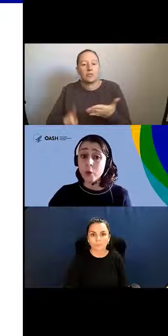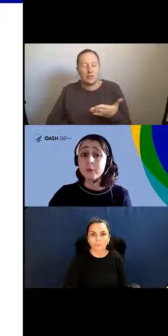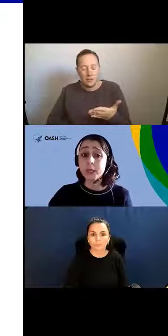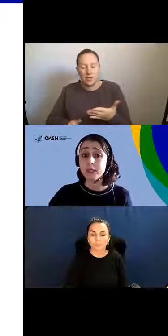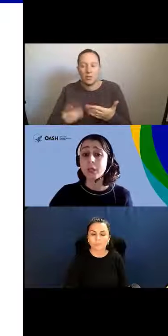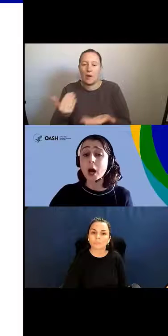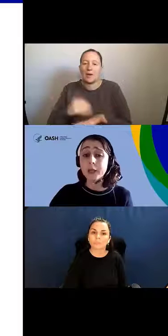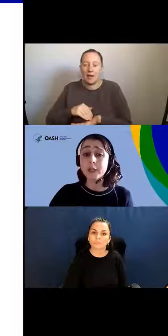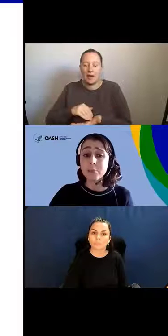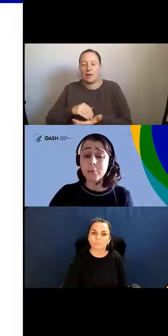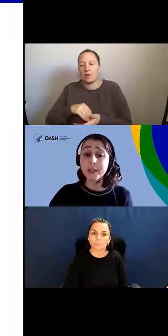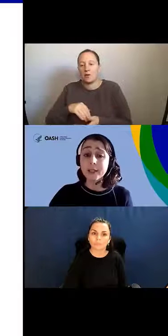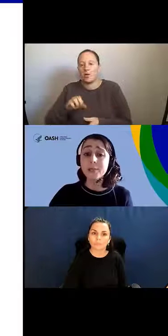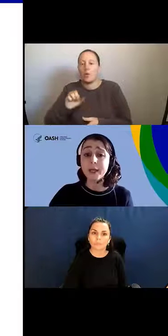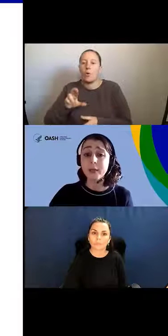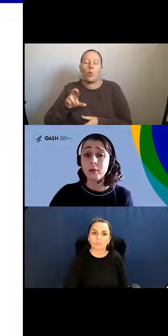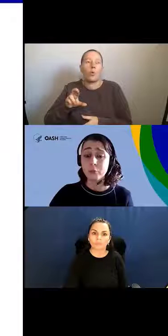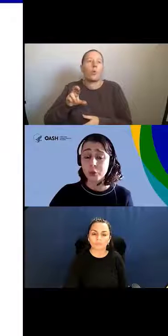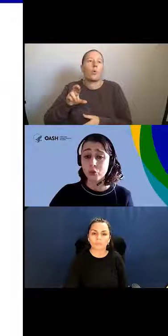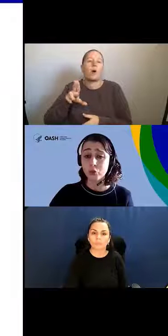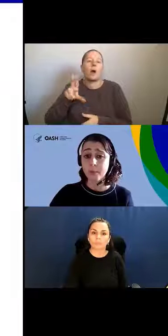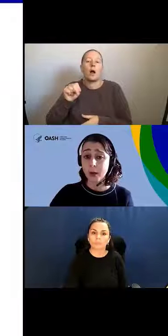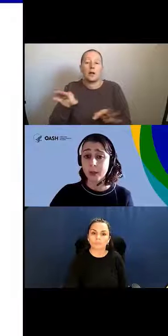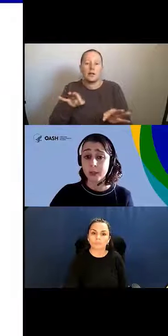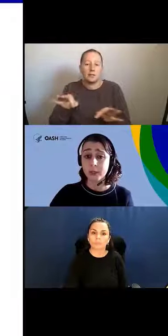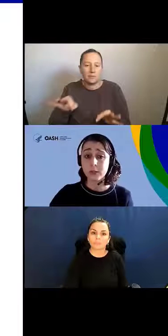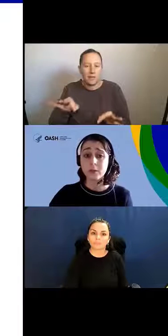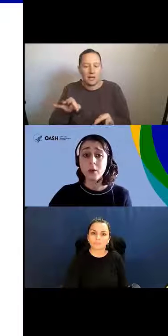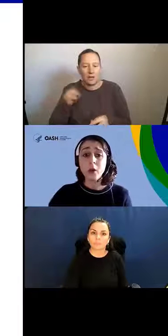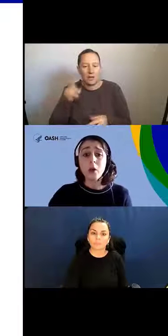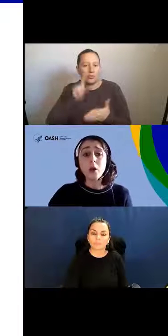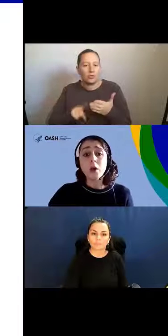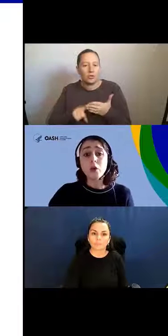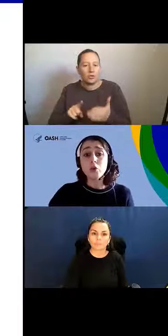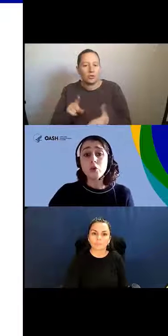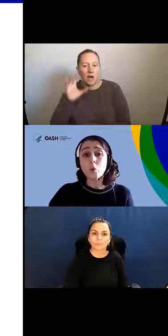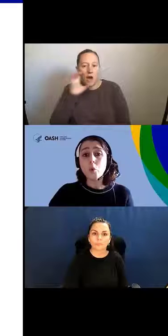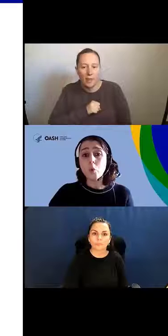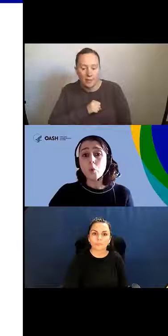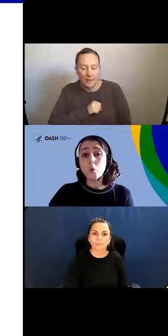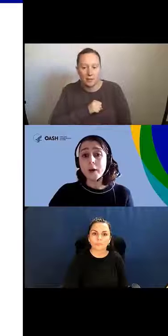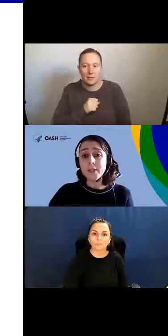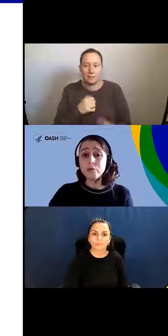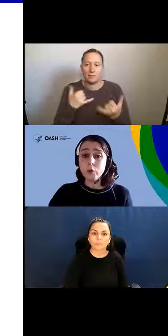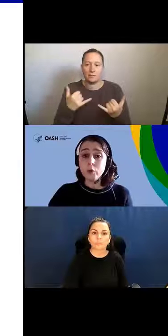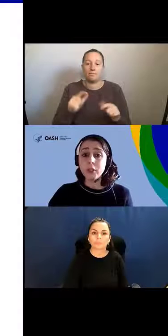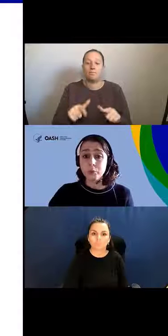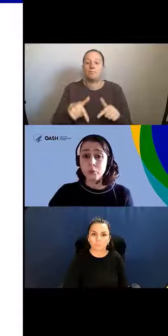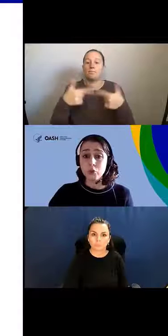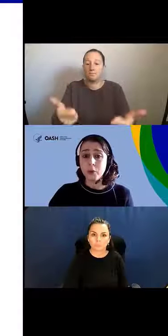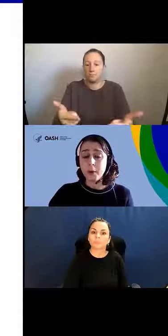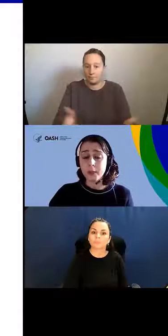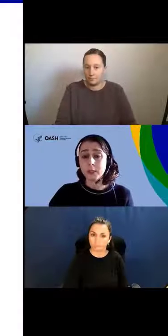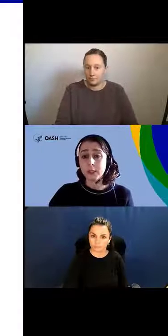or because of unexplained research hypothesis. So once you've looked at the research hypothesis